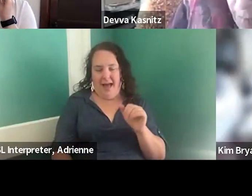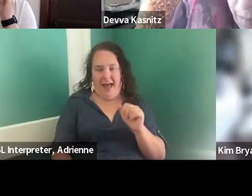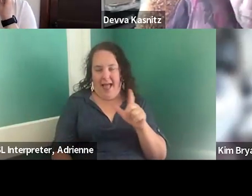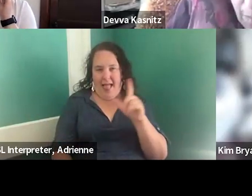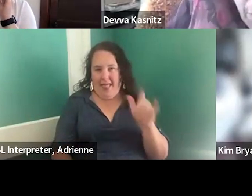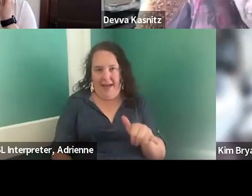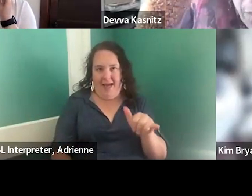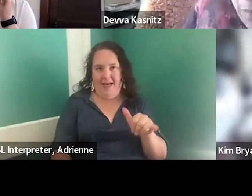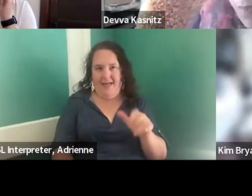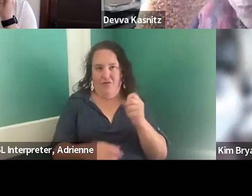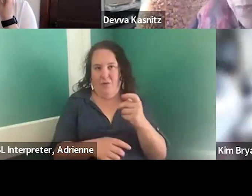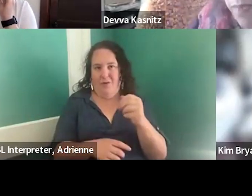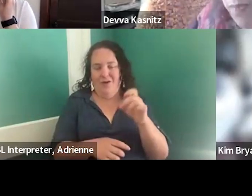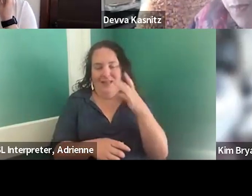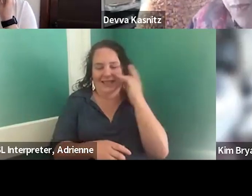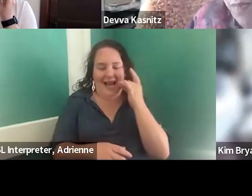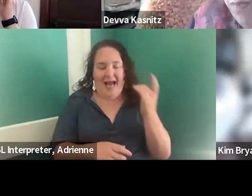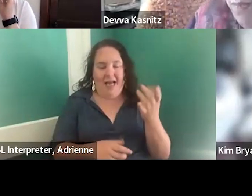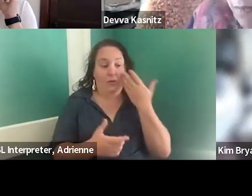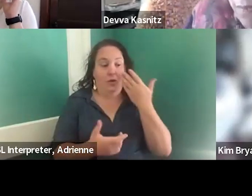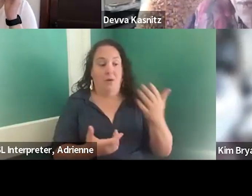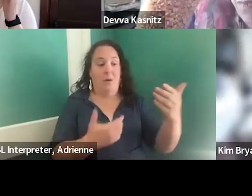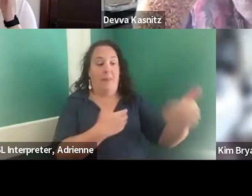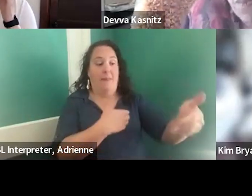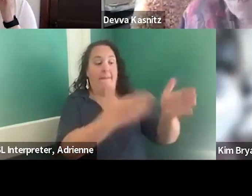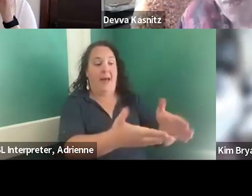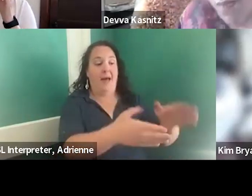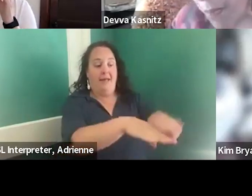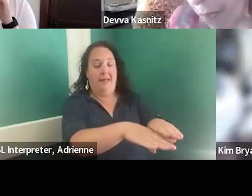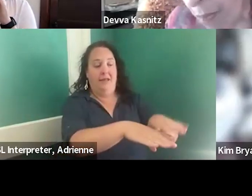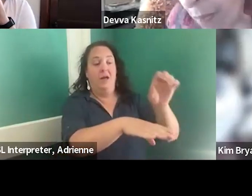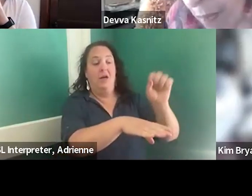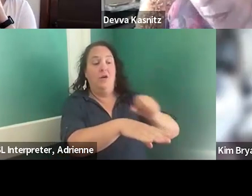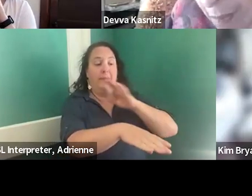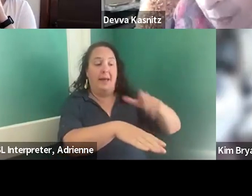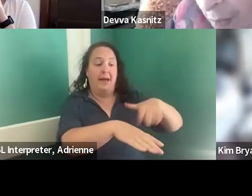until you opened the box. You will not know until you ship the code whether that code was accessible or not.